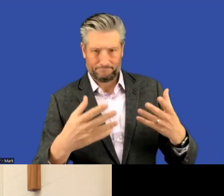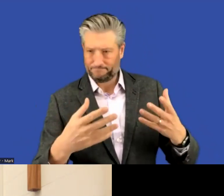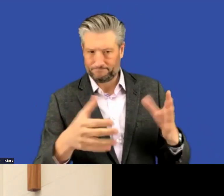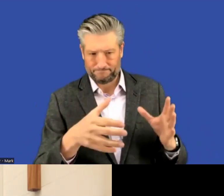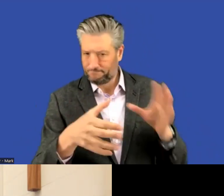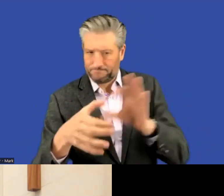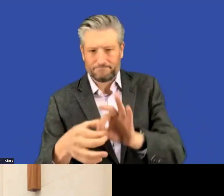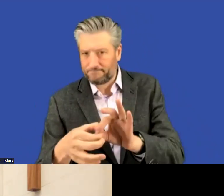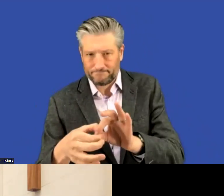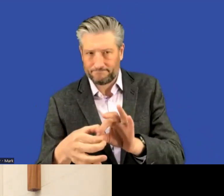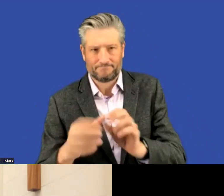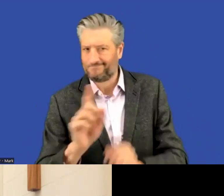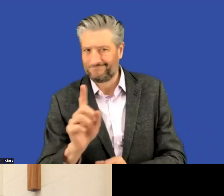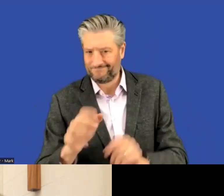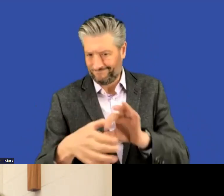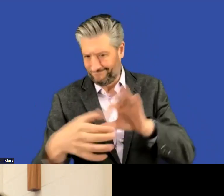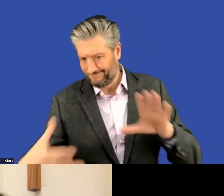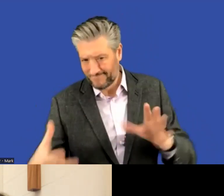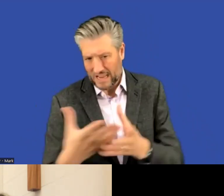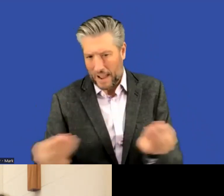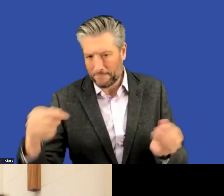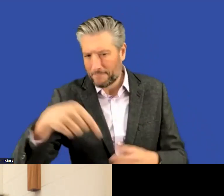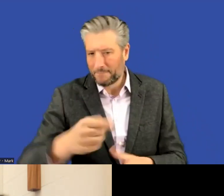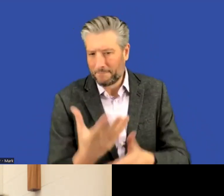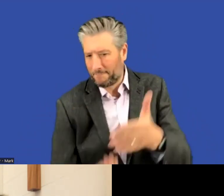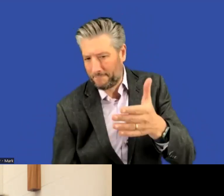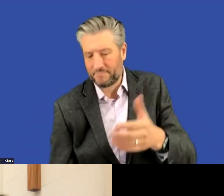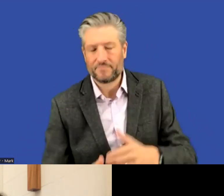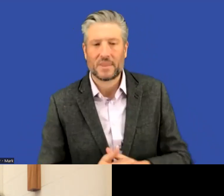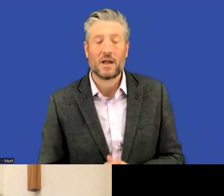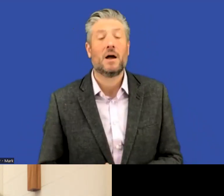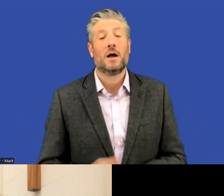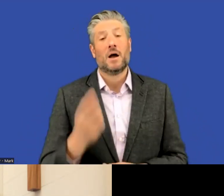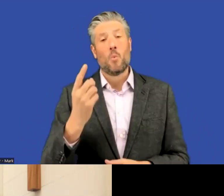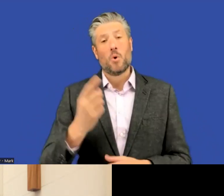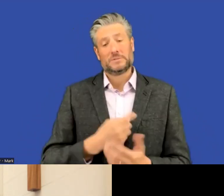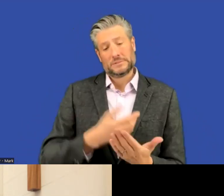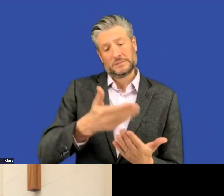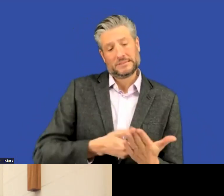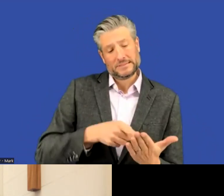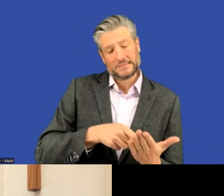Just to the statement we read from the National Disability Advisory Council.